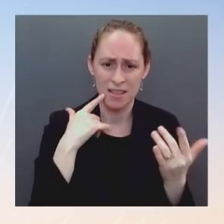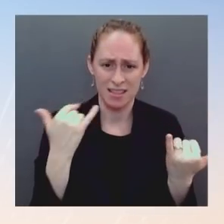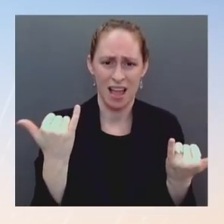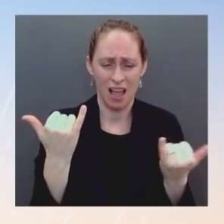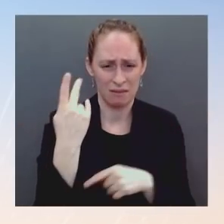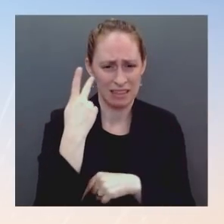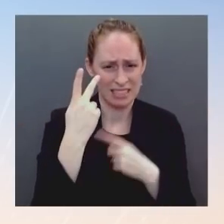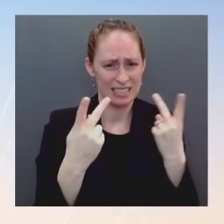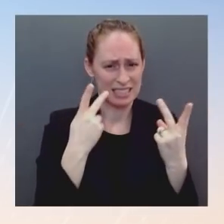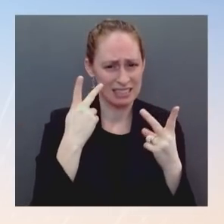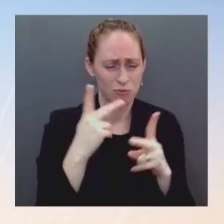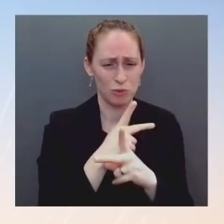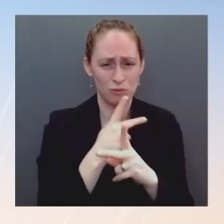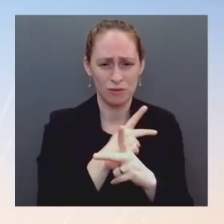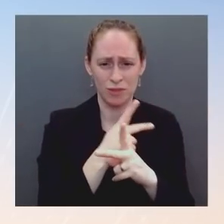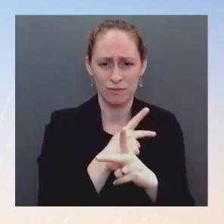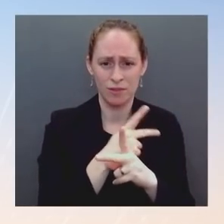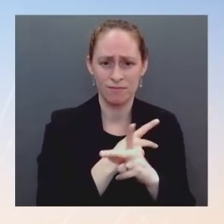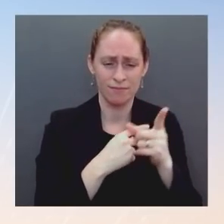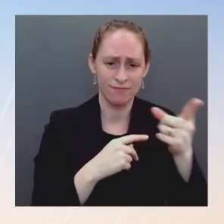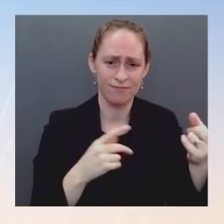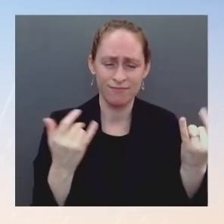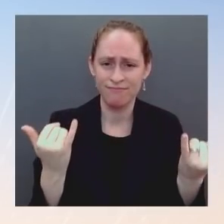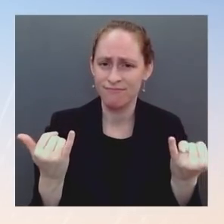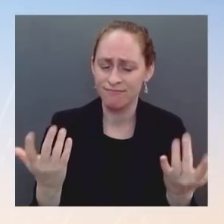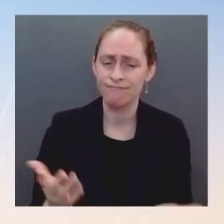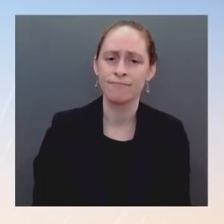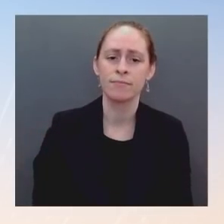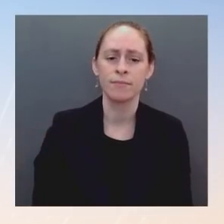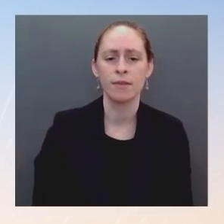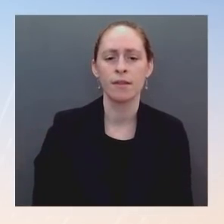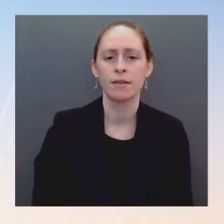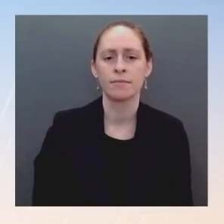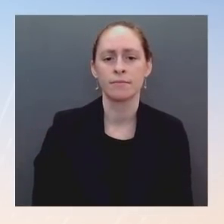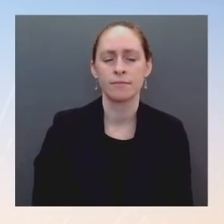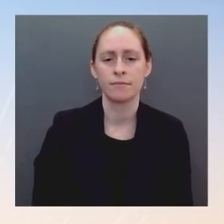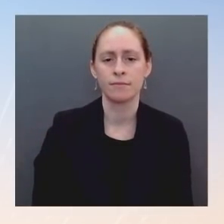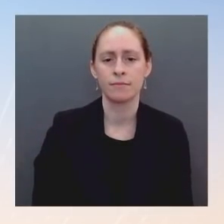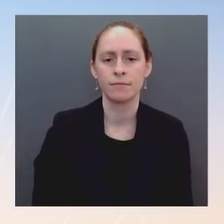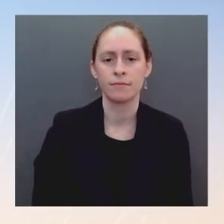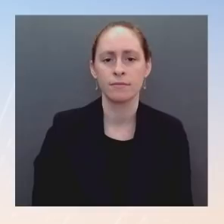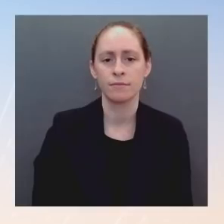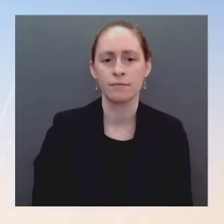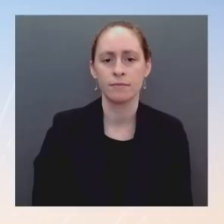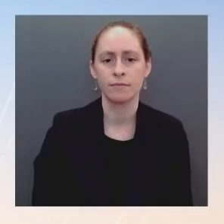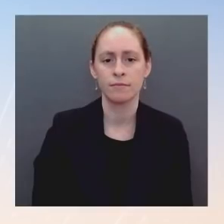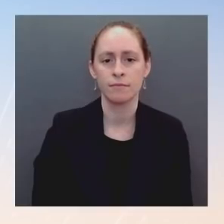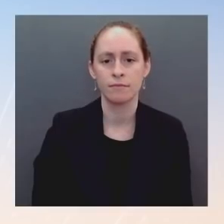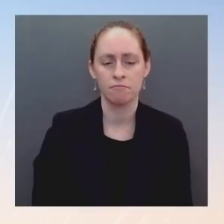I will note that -- I think it was the migrant flights video. Is that the one that was -- or it's a different video? The Press: It's a different video. Ms. Psaki: Okay.